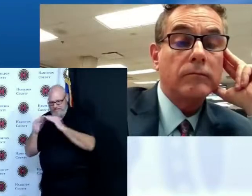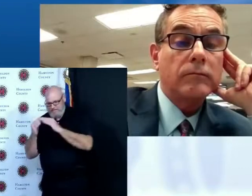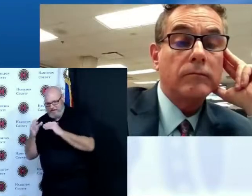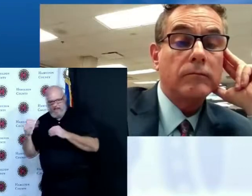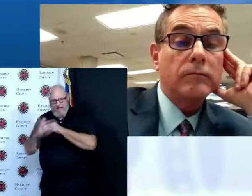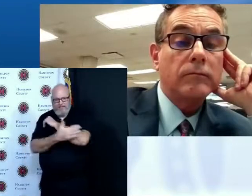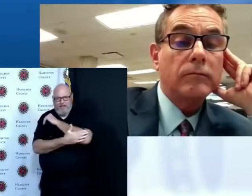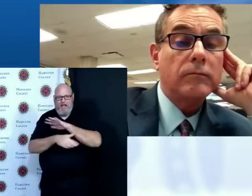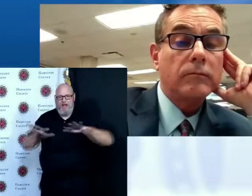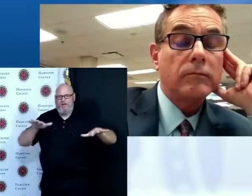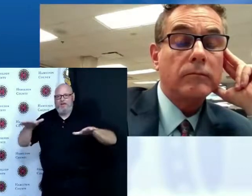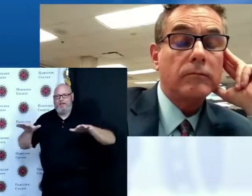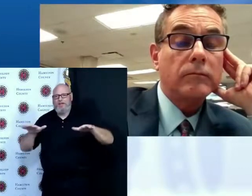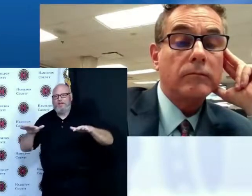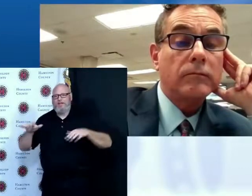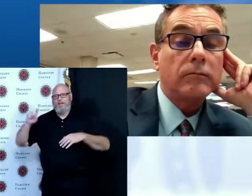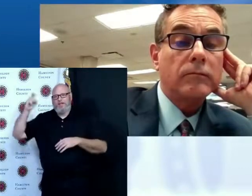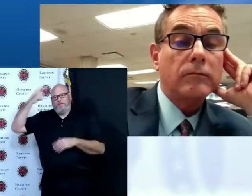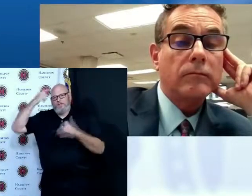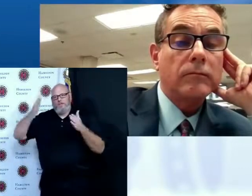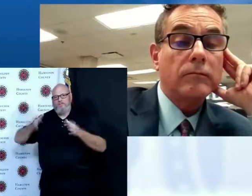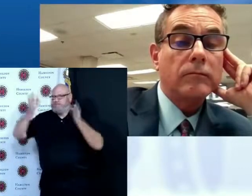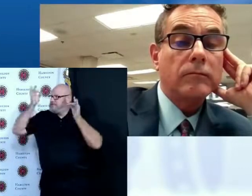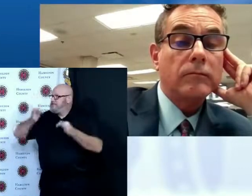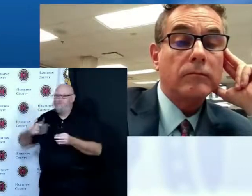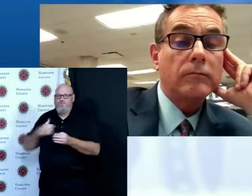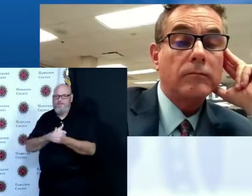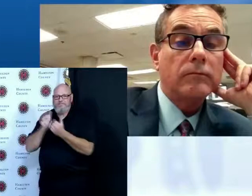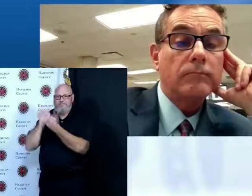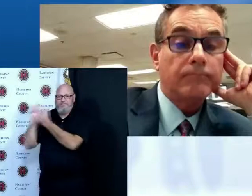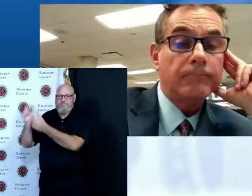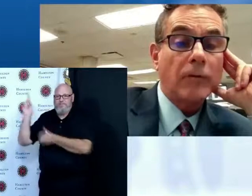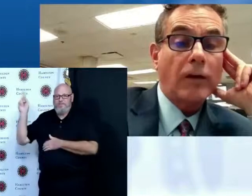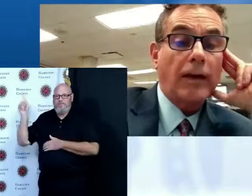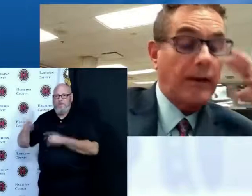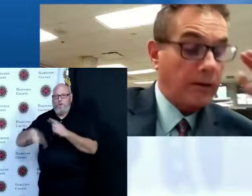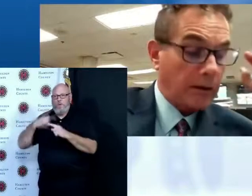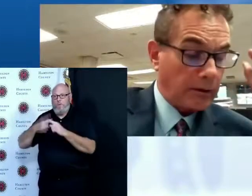we've got the capacity and the infrastructure to respond to that okay thank you Denise